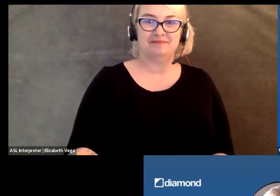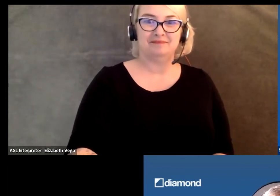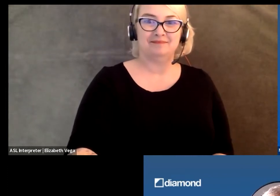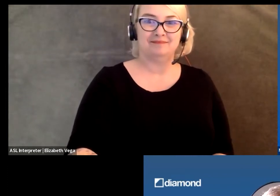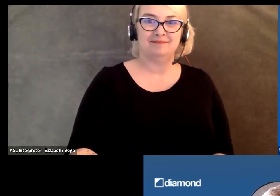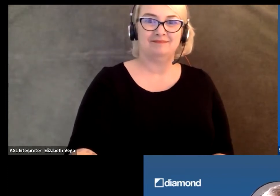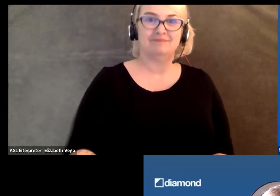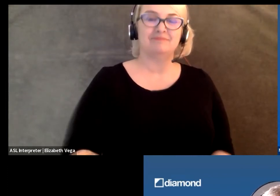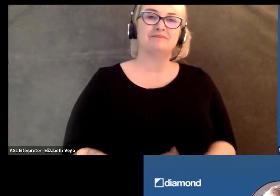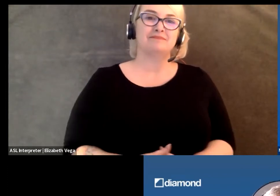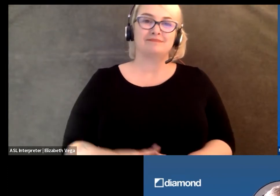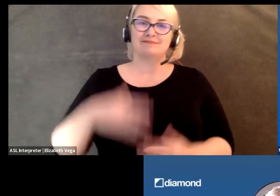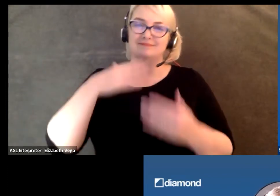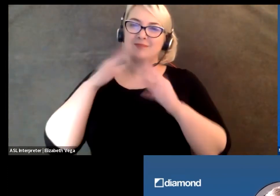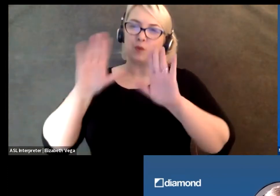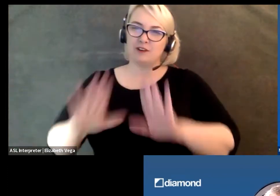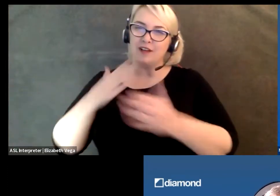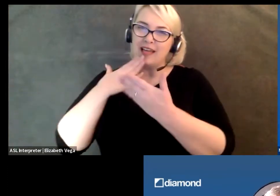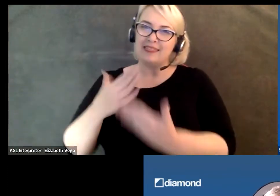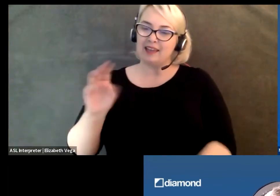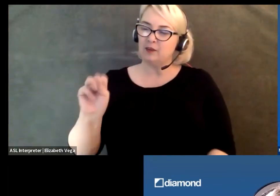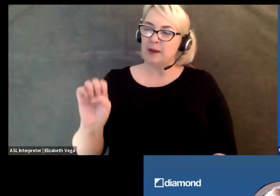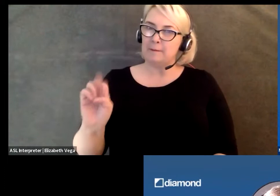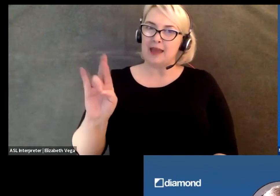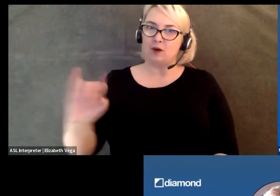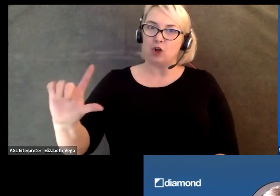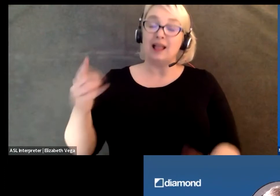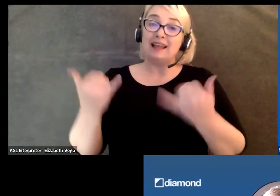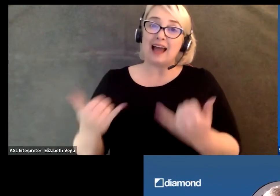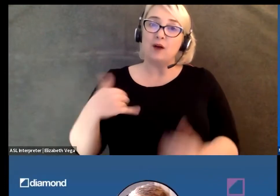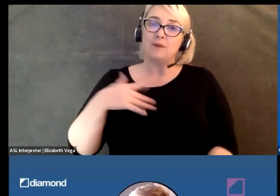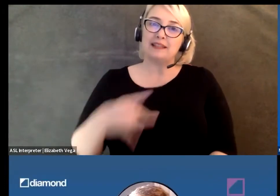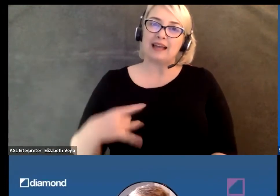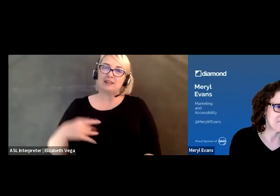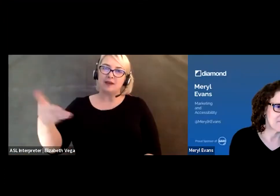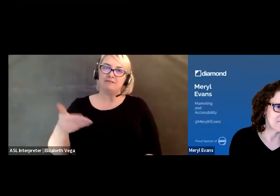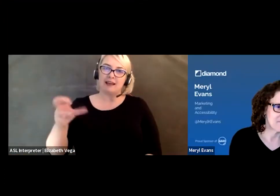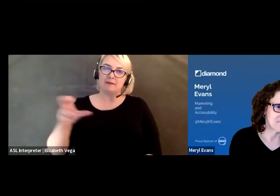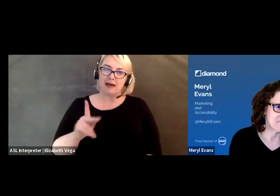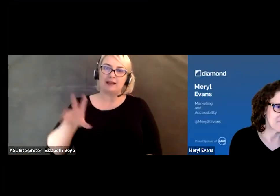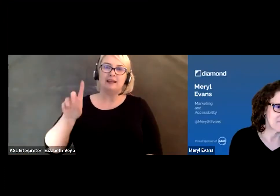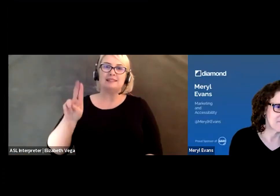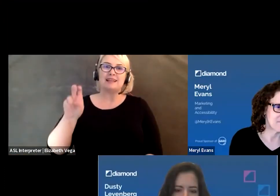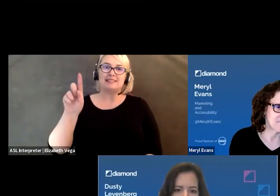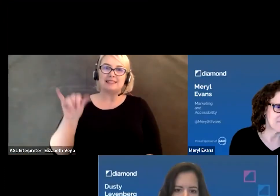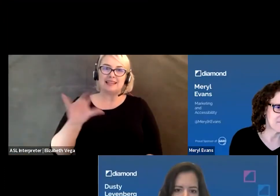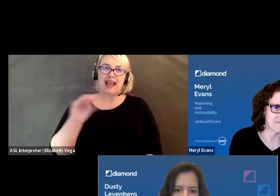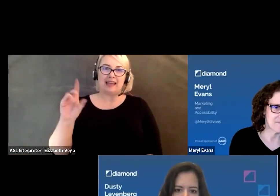Now, I would like to invite back Dusty and Dennis to join us for a panel conversation.